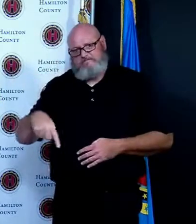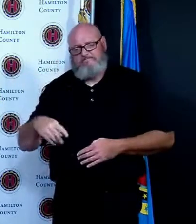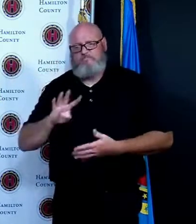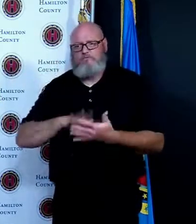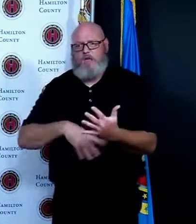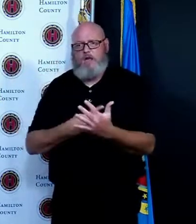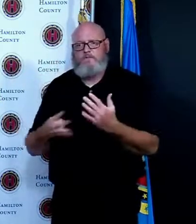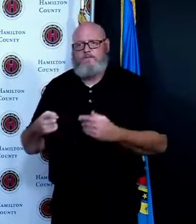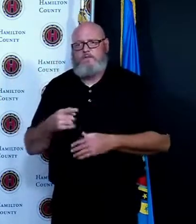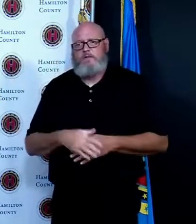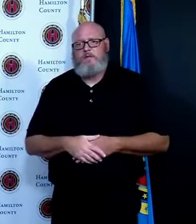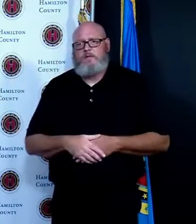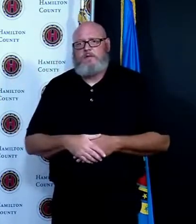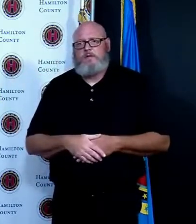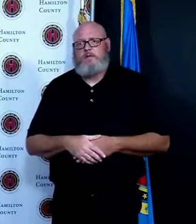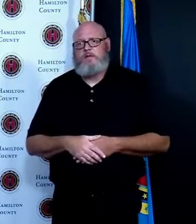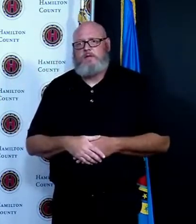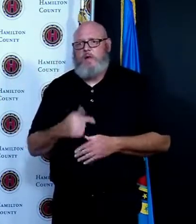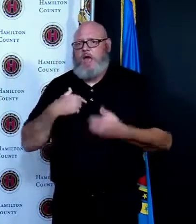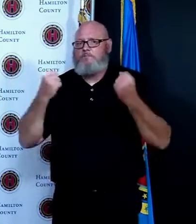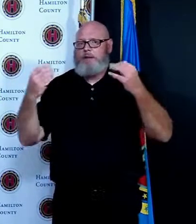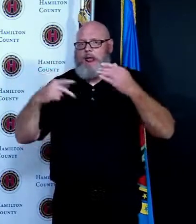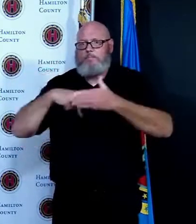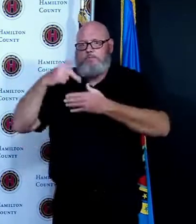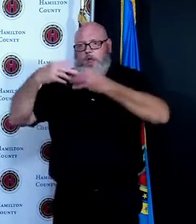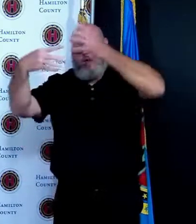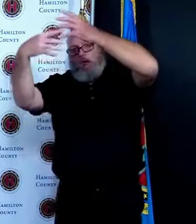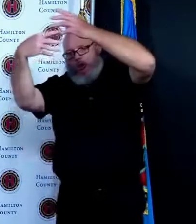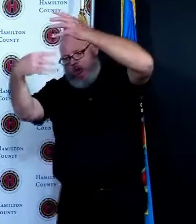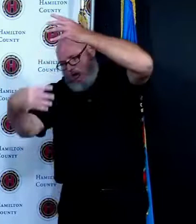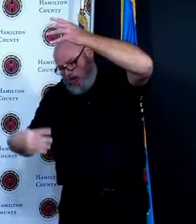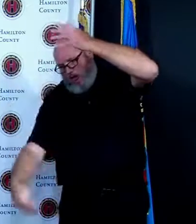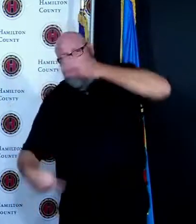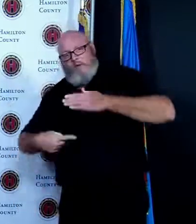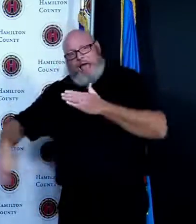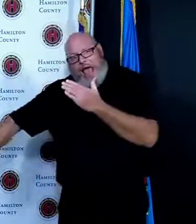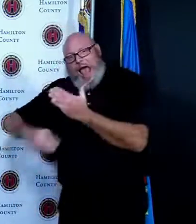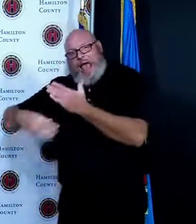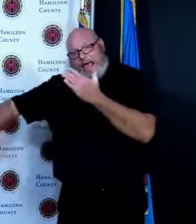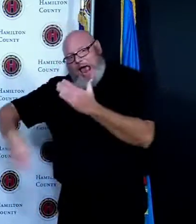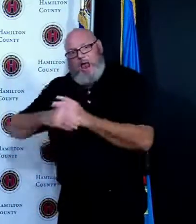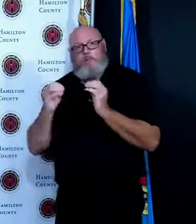the list has grown recently over the past couple of weeks so again a couple to highlight here